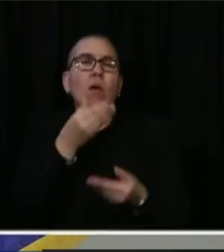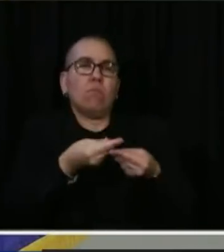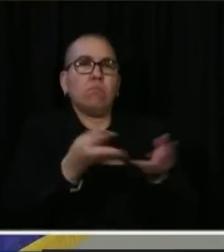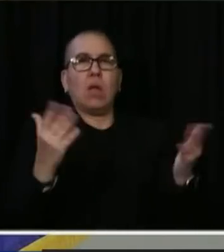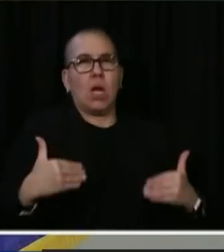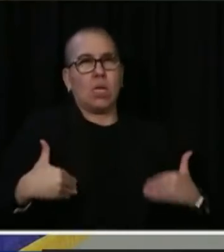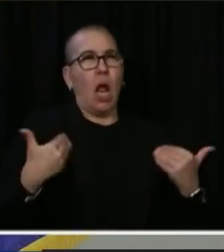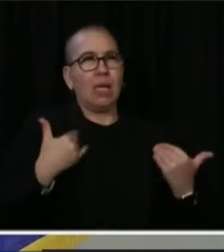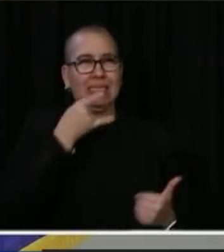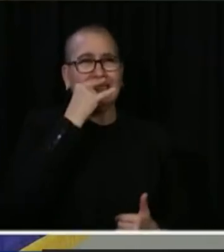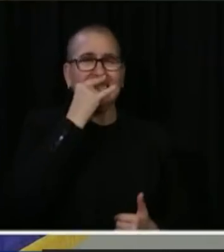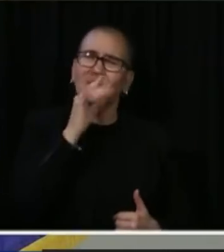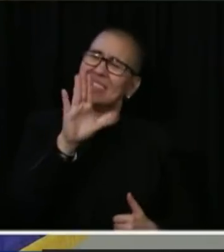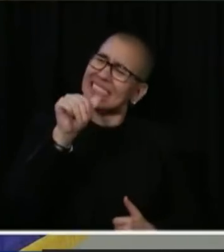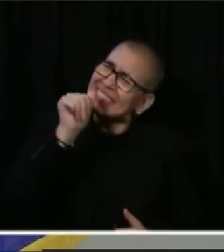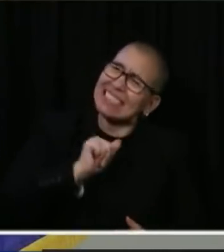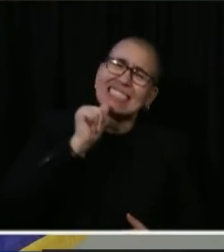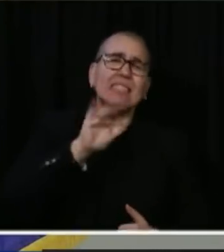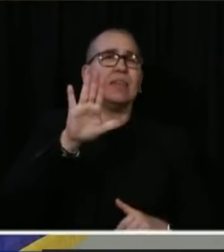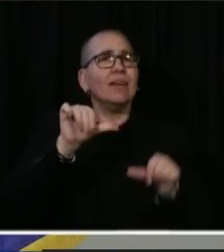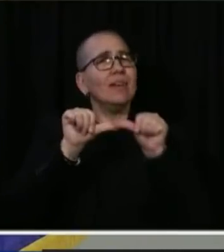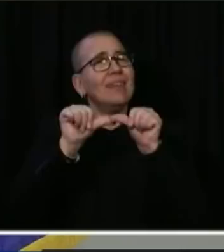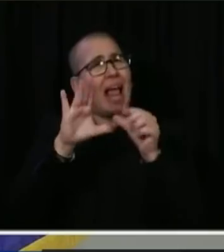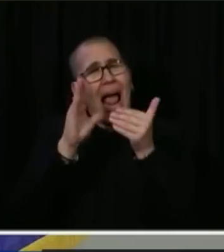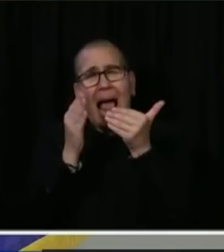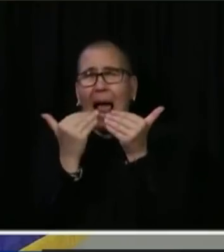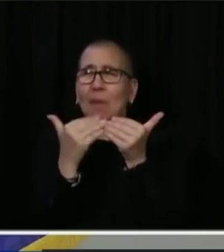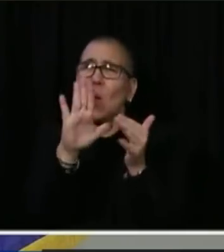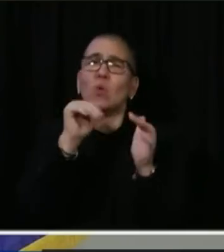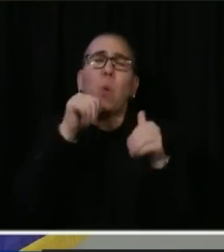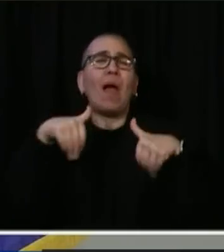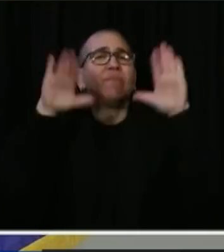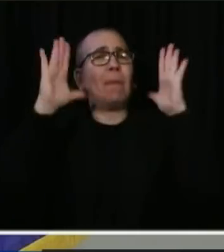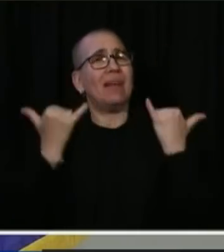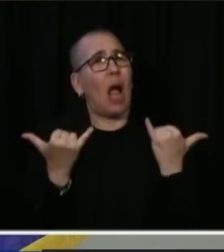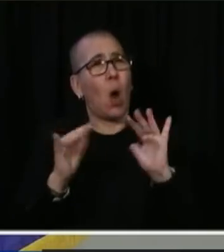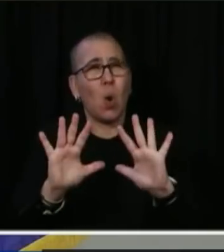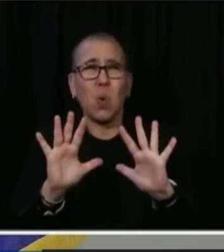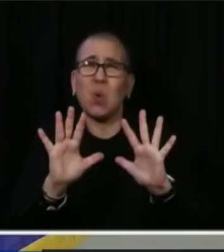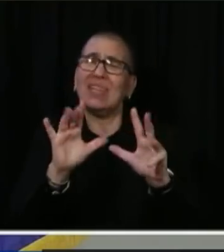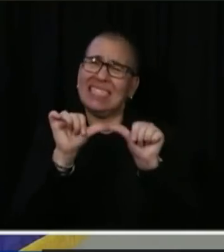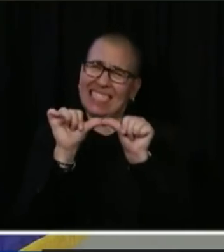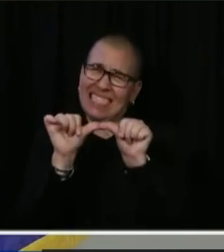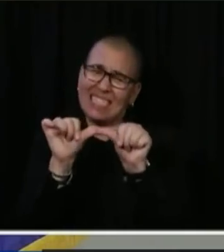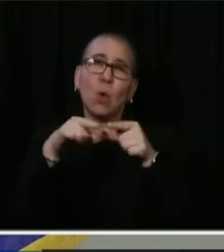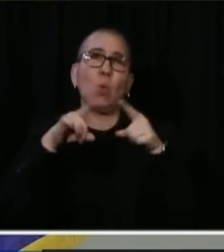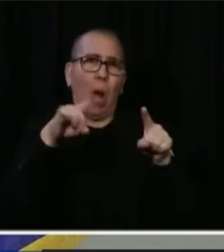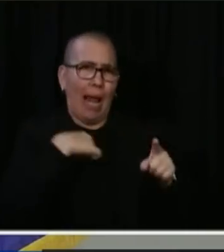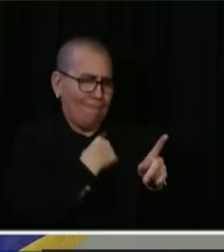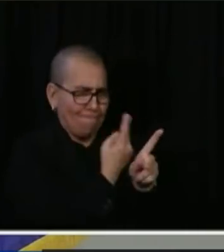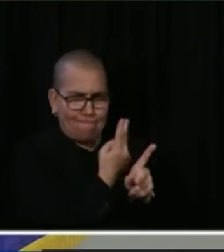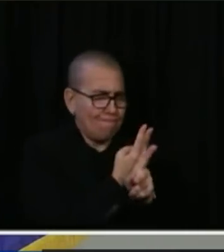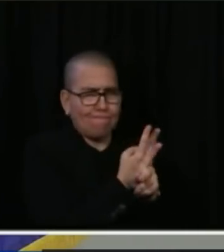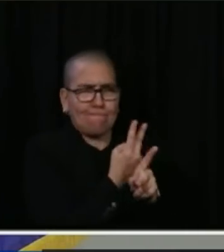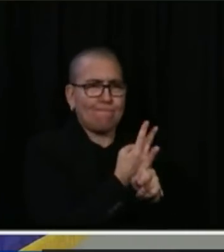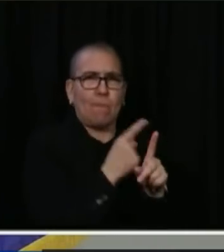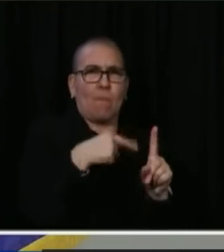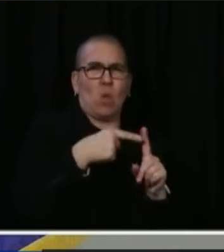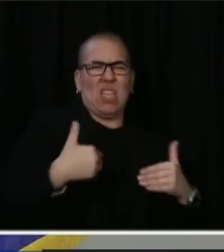IT WOULD BE AN IMPORTANT TO REFLECT WHERE WE LOST THE TIME